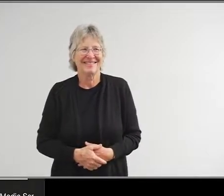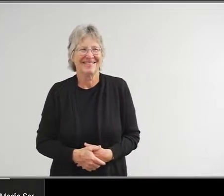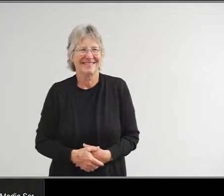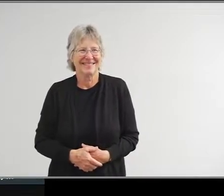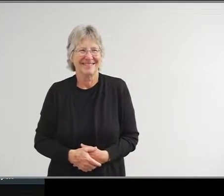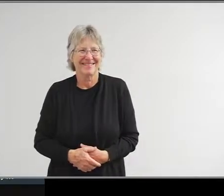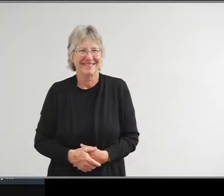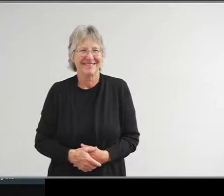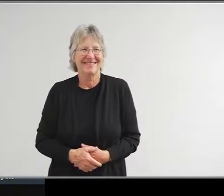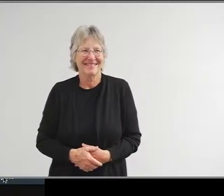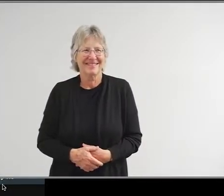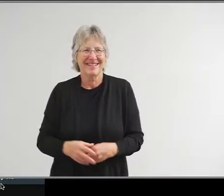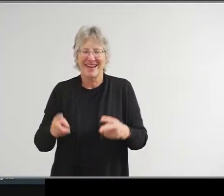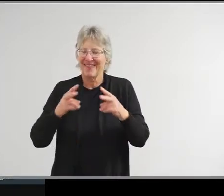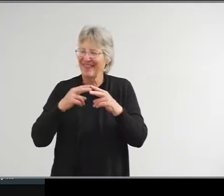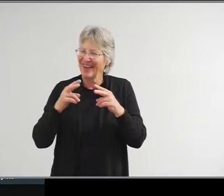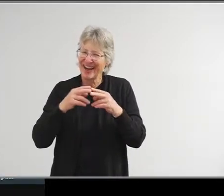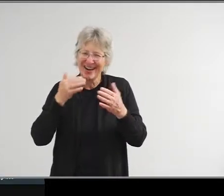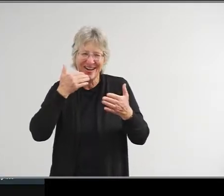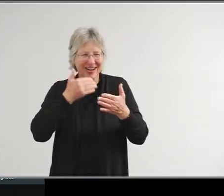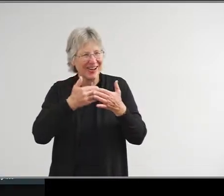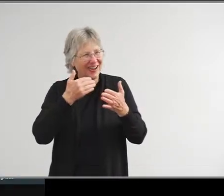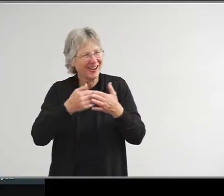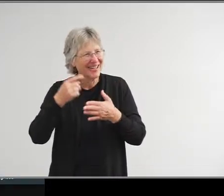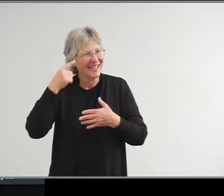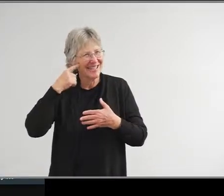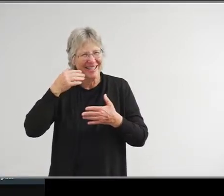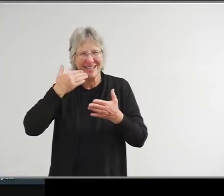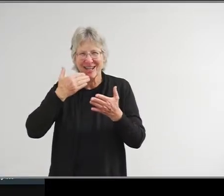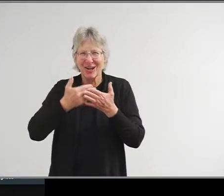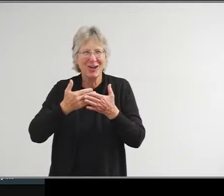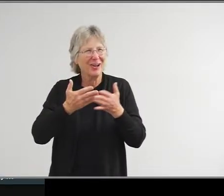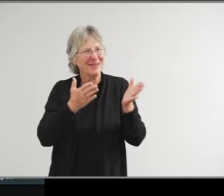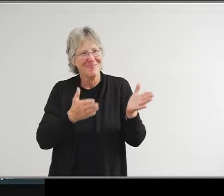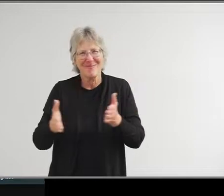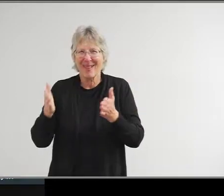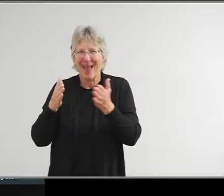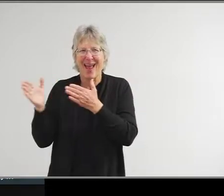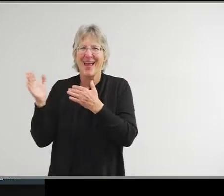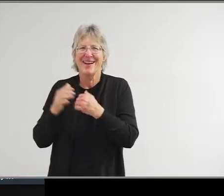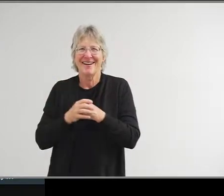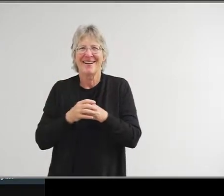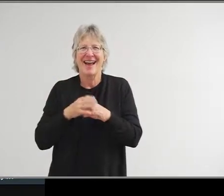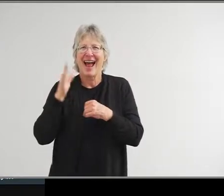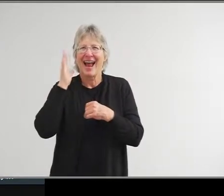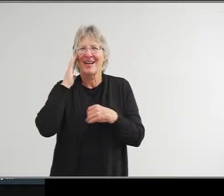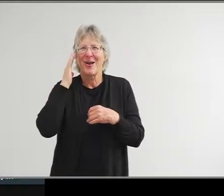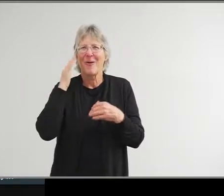Very good. That sounds like a solid plan and I know we have a few people